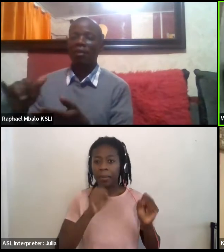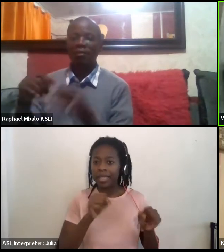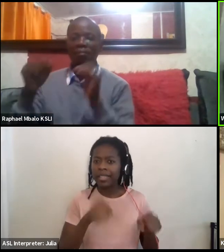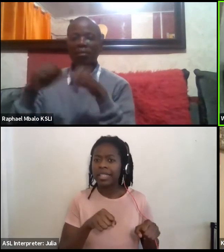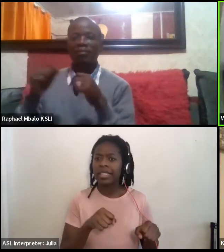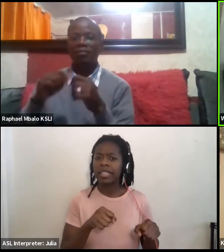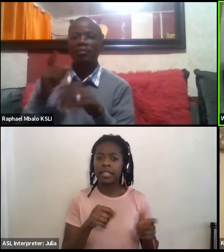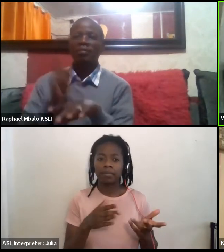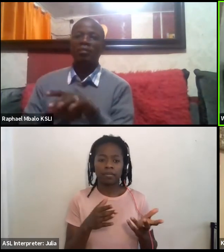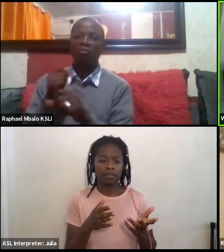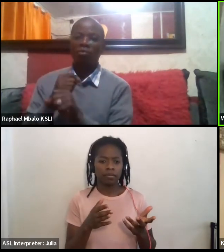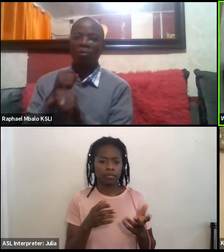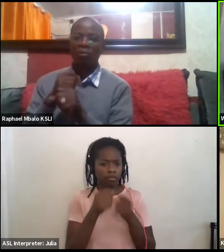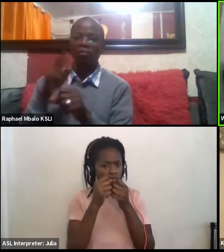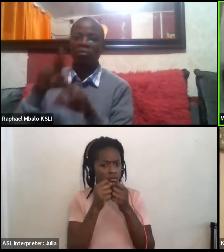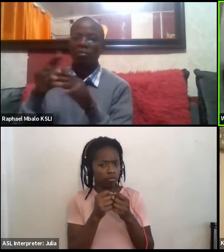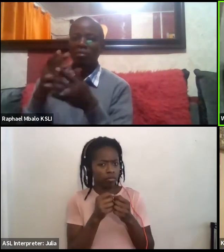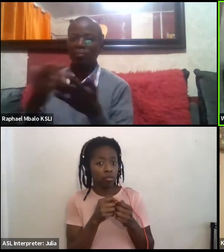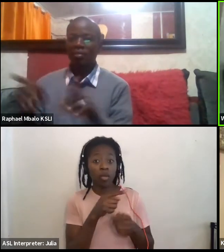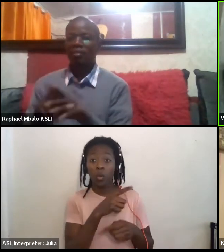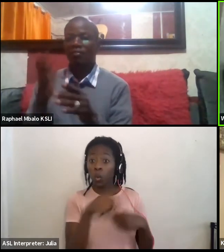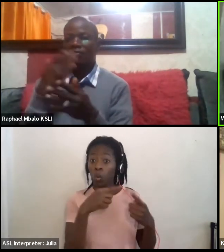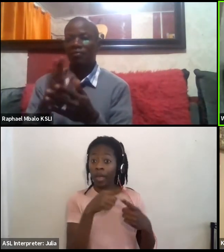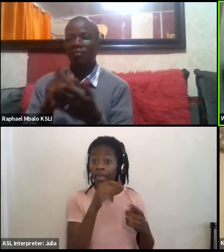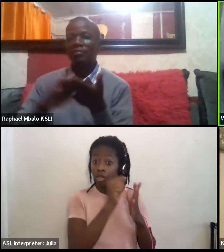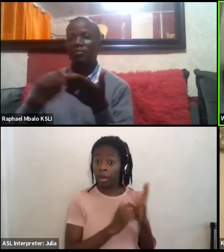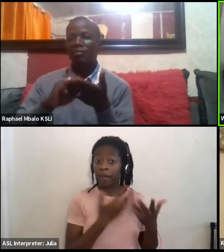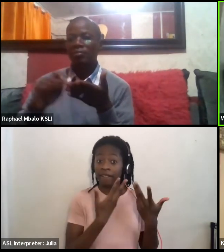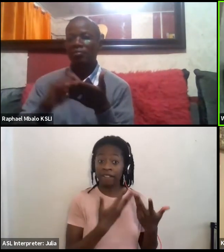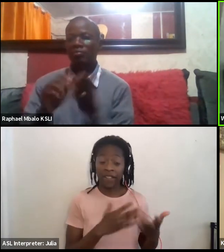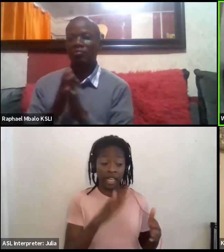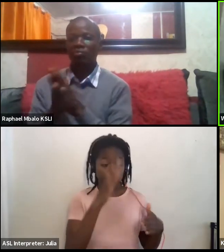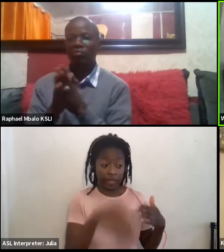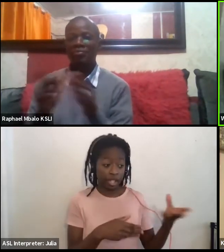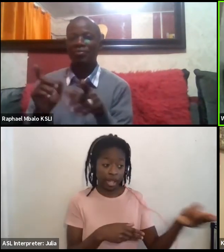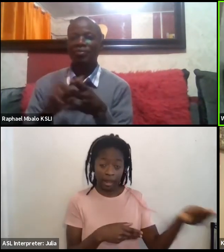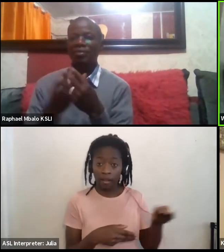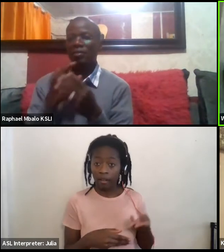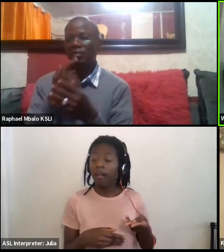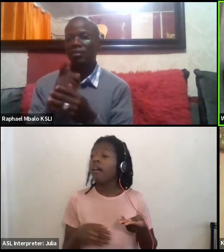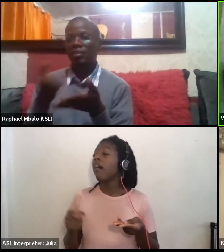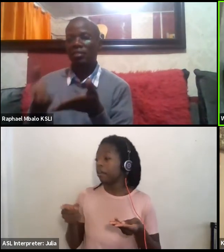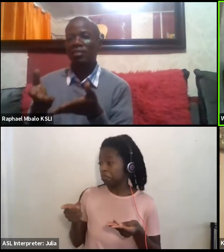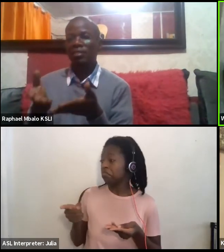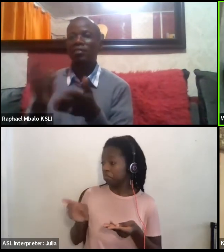like a finished script they'll be like, "Okay, here's your script. We are done.